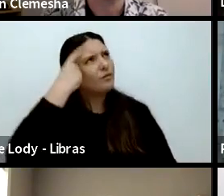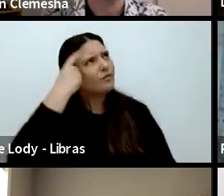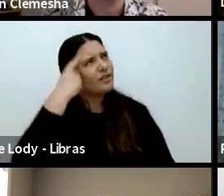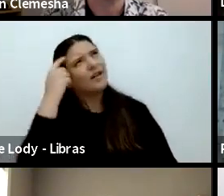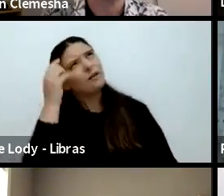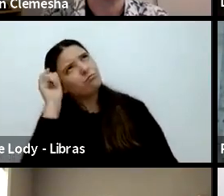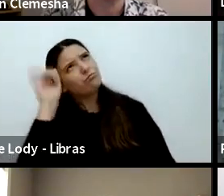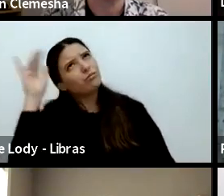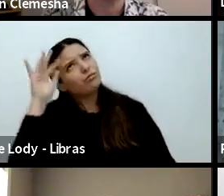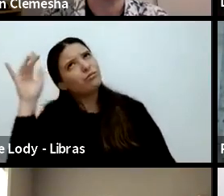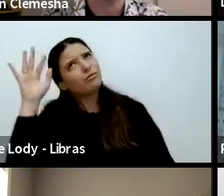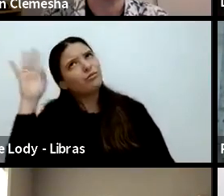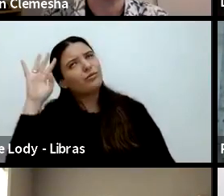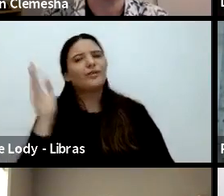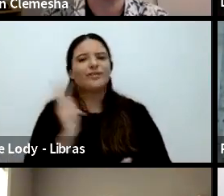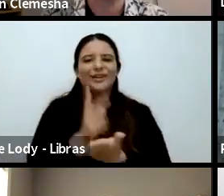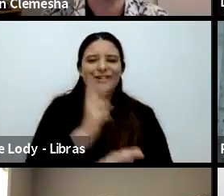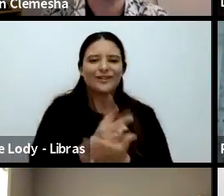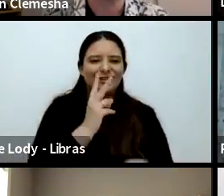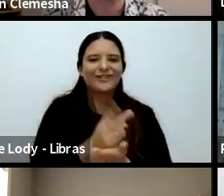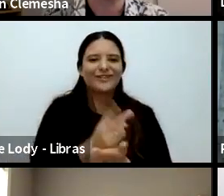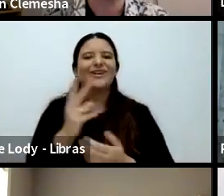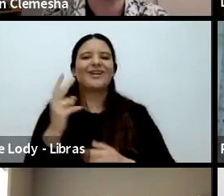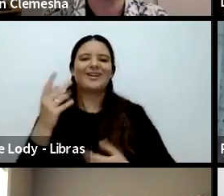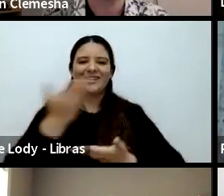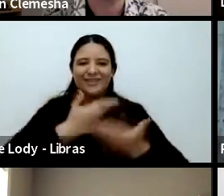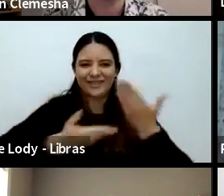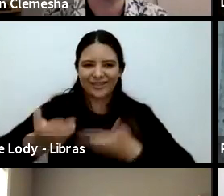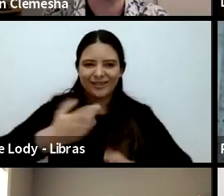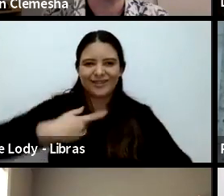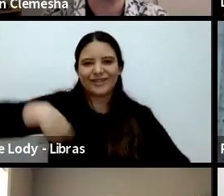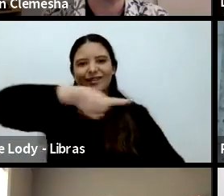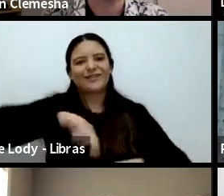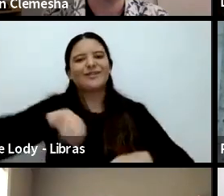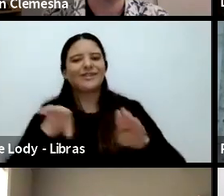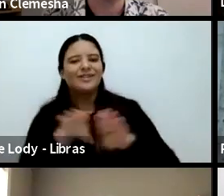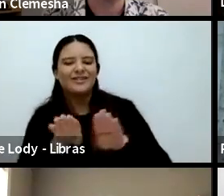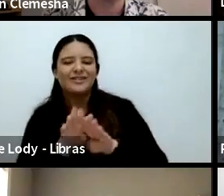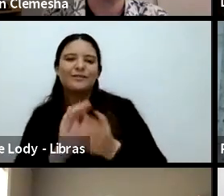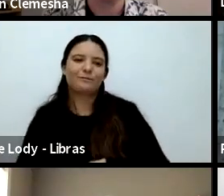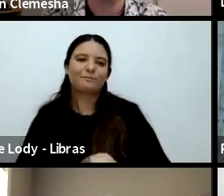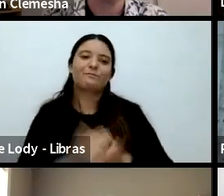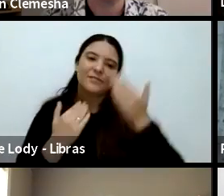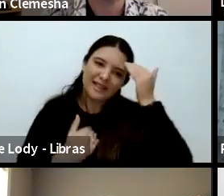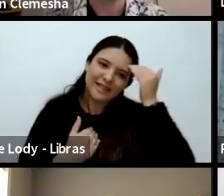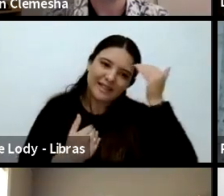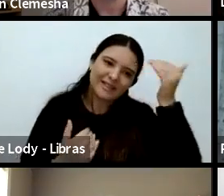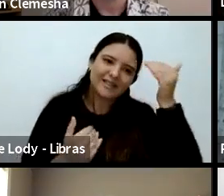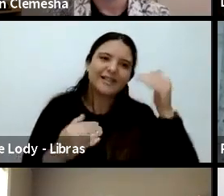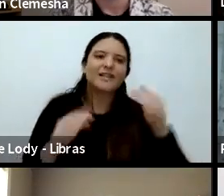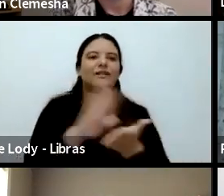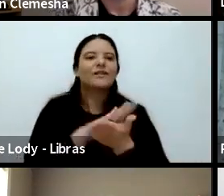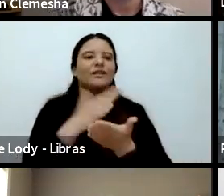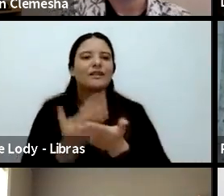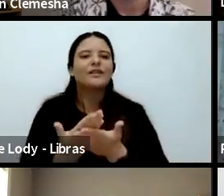ting about it and this discussion will continue with us all discussion will continue with us all. out well And I would like to thank. k our interview